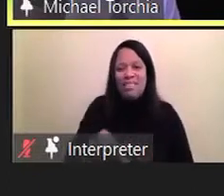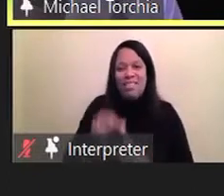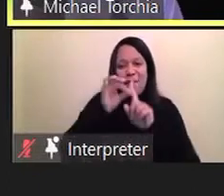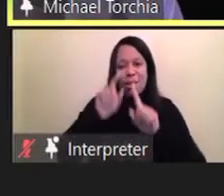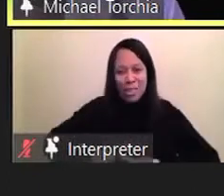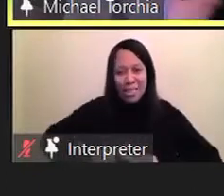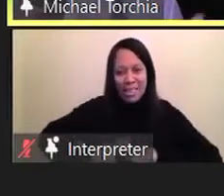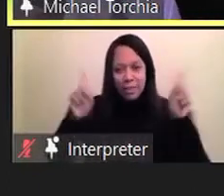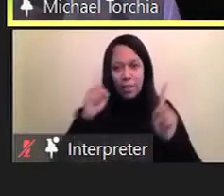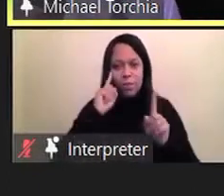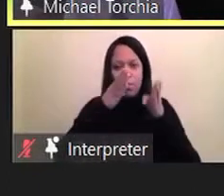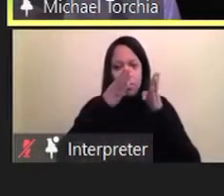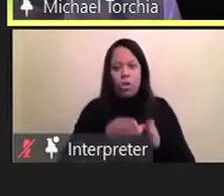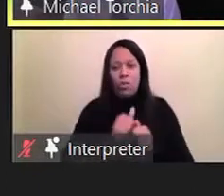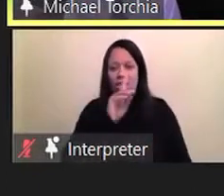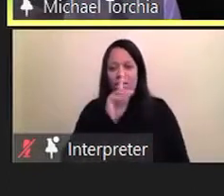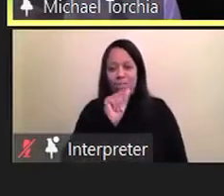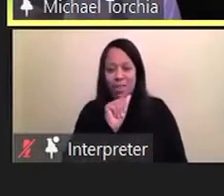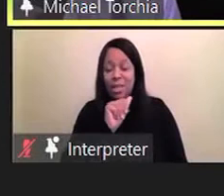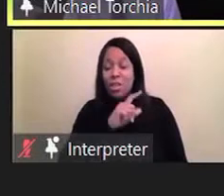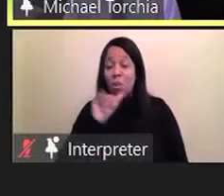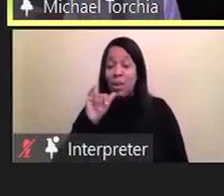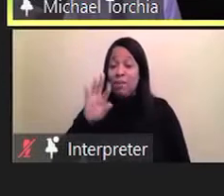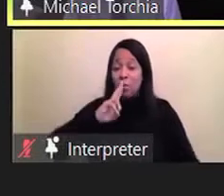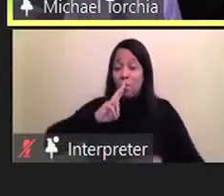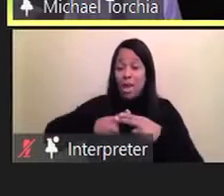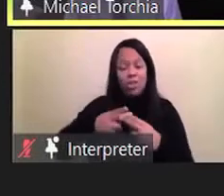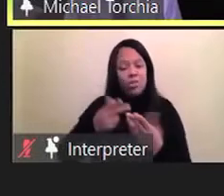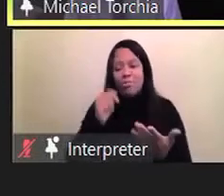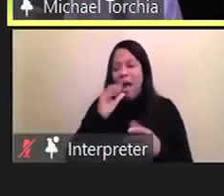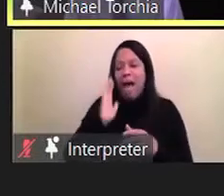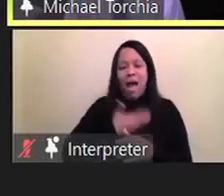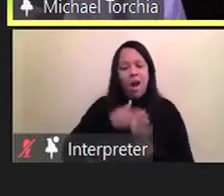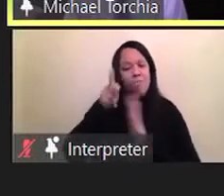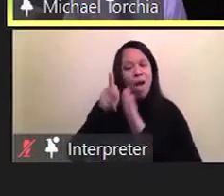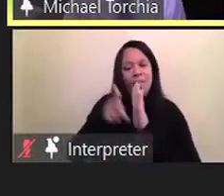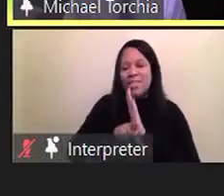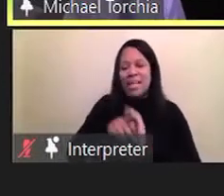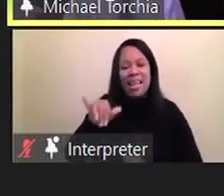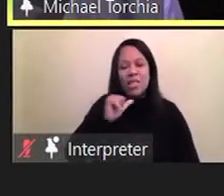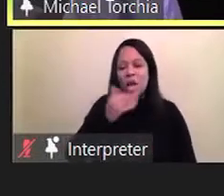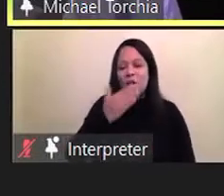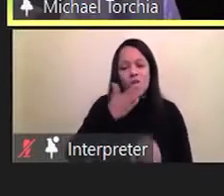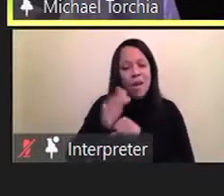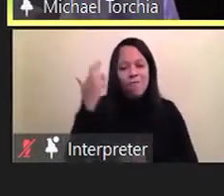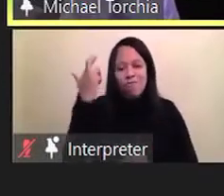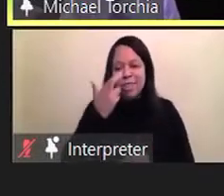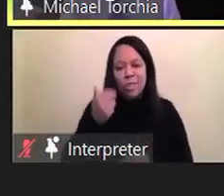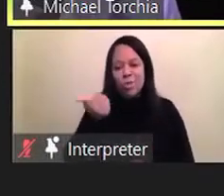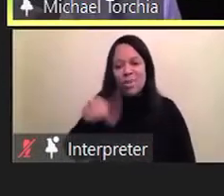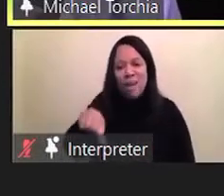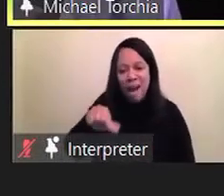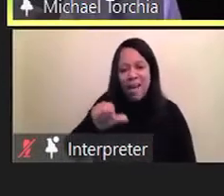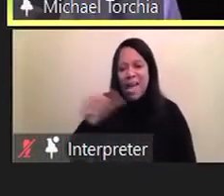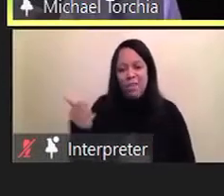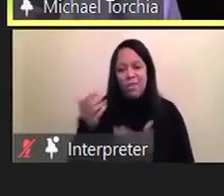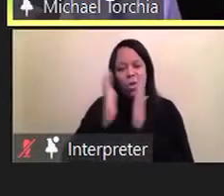So saying it's not within your policy is not a good reason to deny an accommodation.